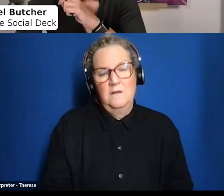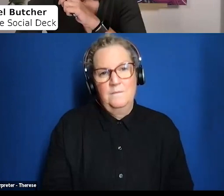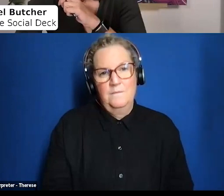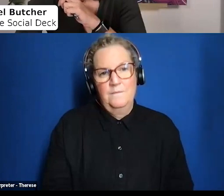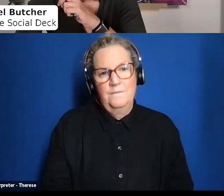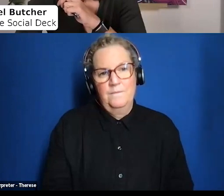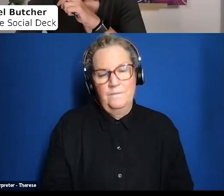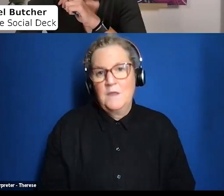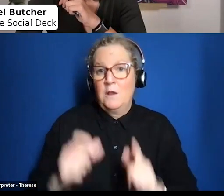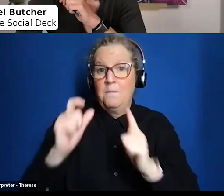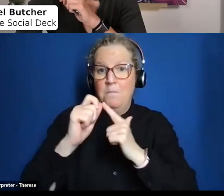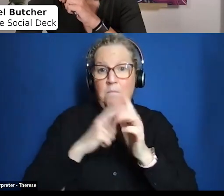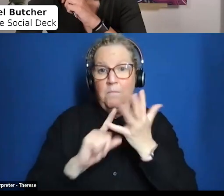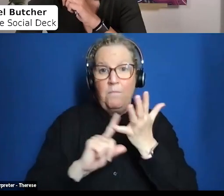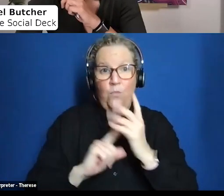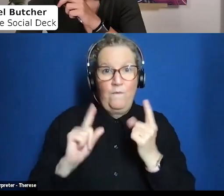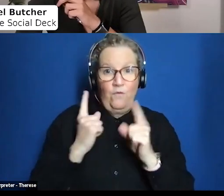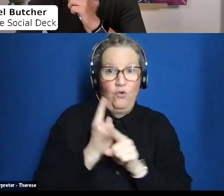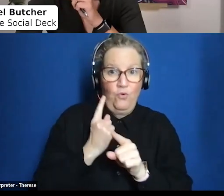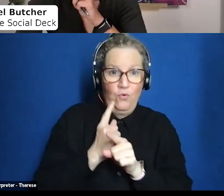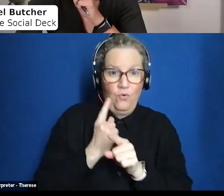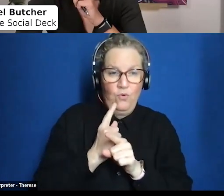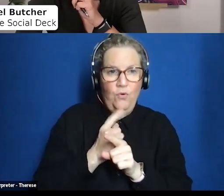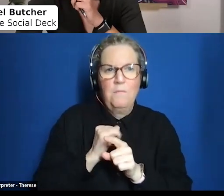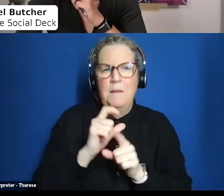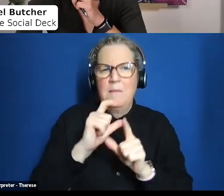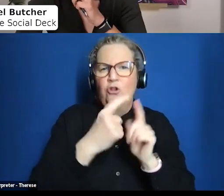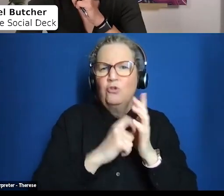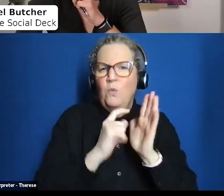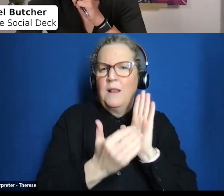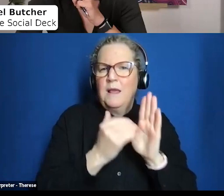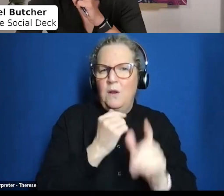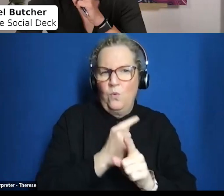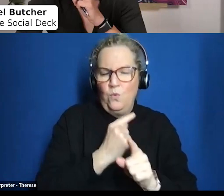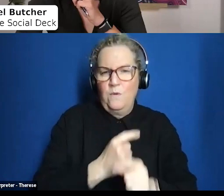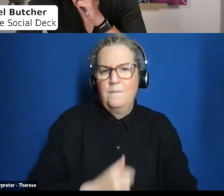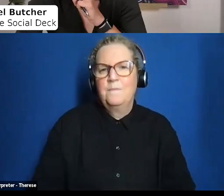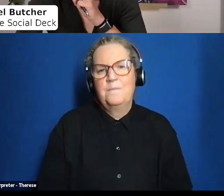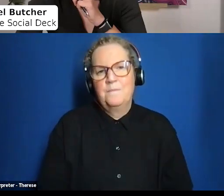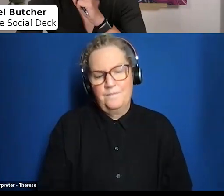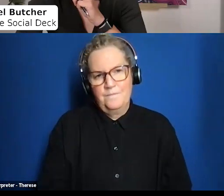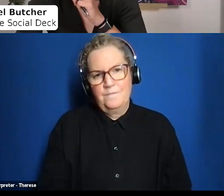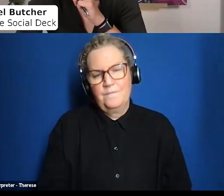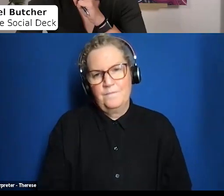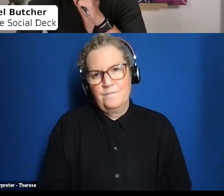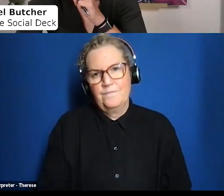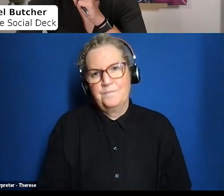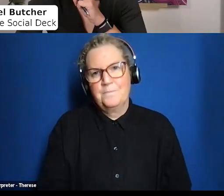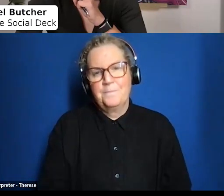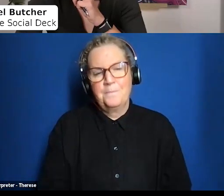I'll go first, and I'm sure Dr. Gauntlett might have some things to talk about, as to what the disability advisory